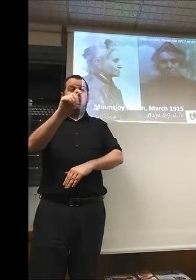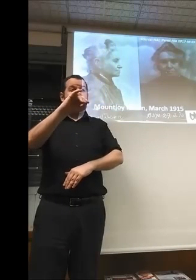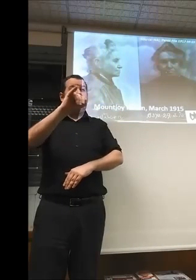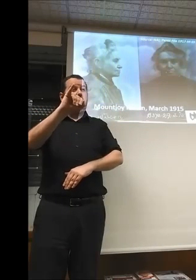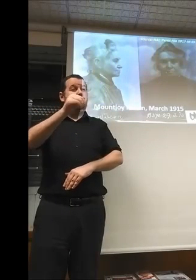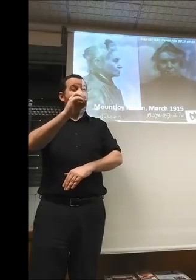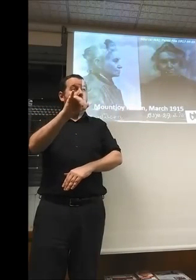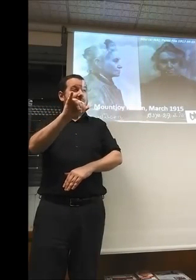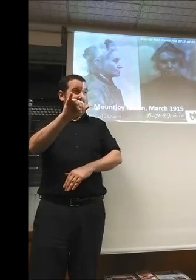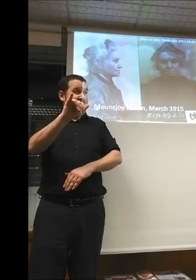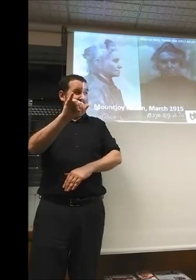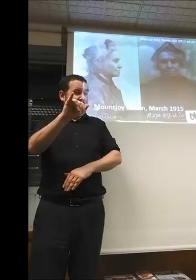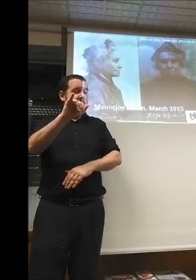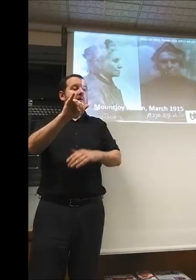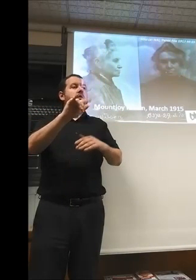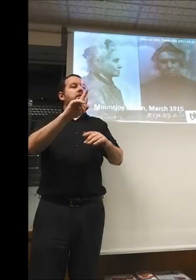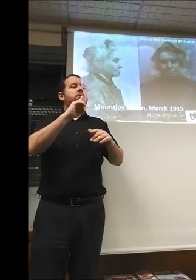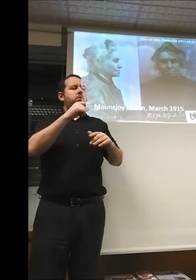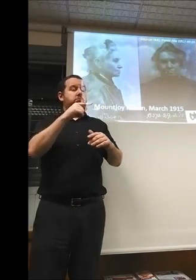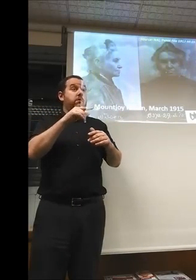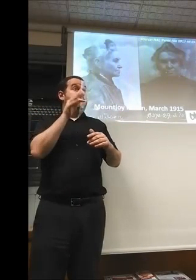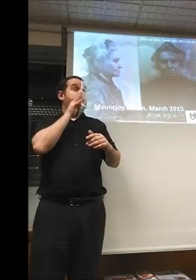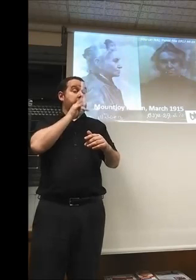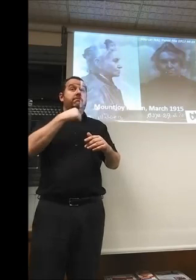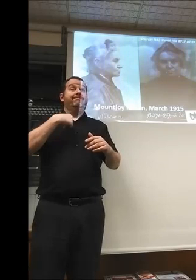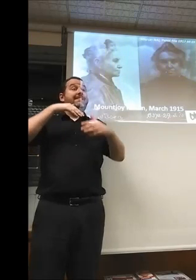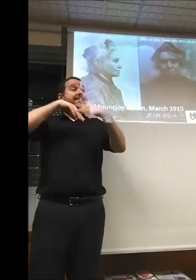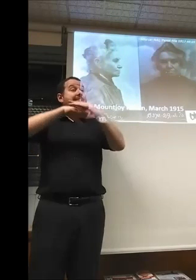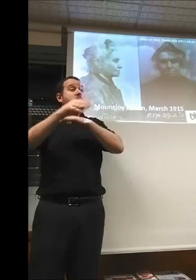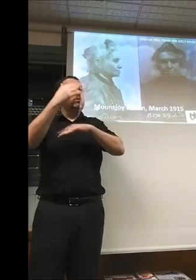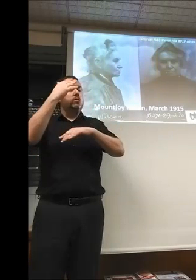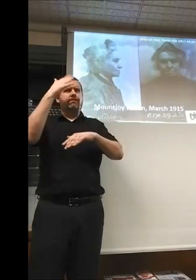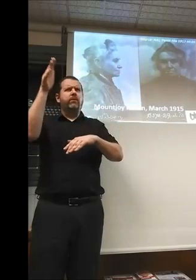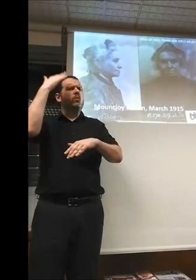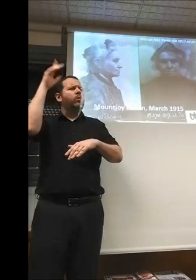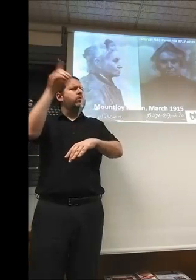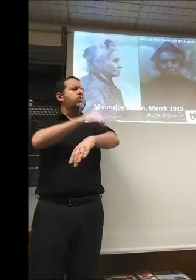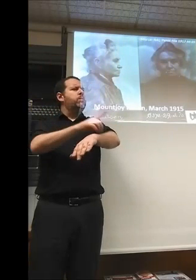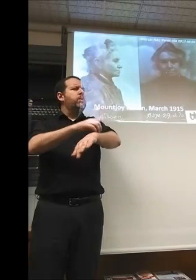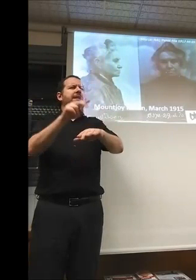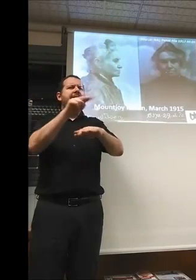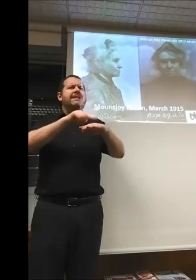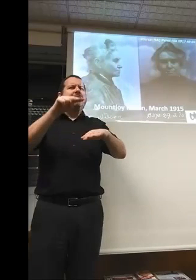So as you know the court to give responsibility to the workhouse for her so I really didn’t